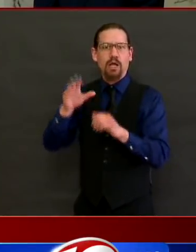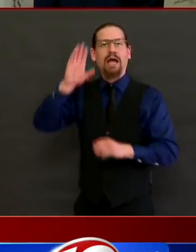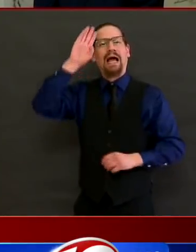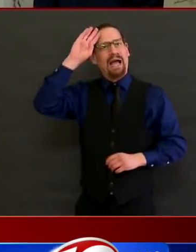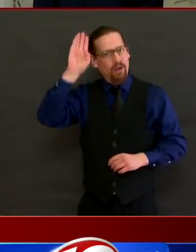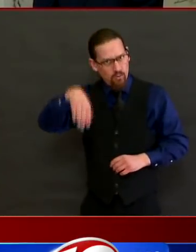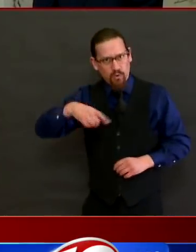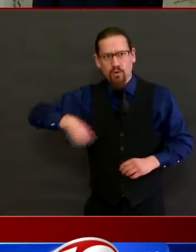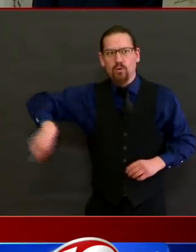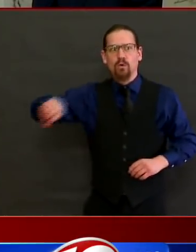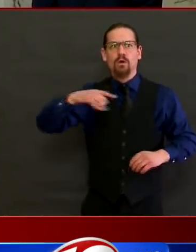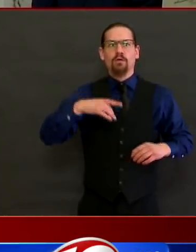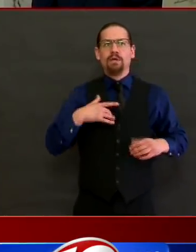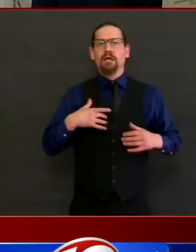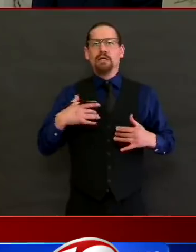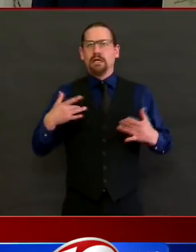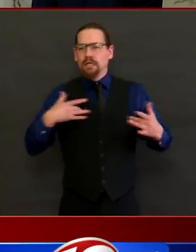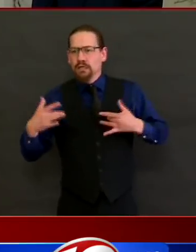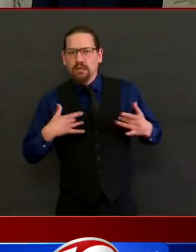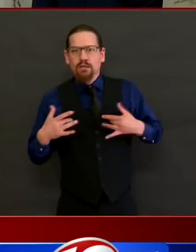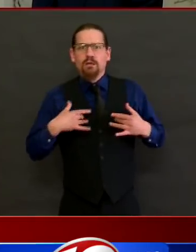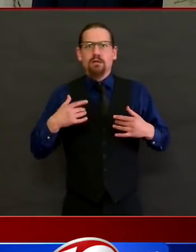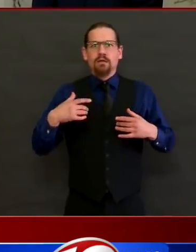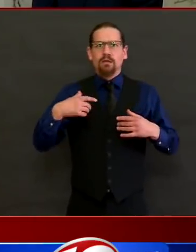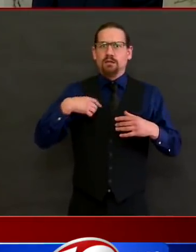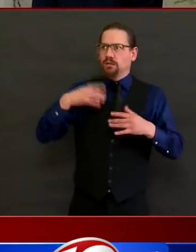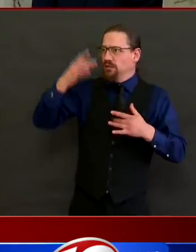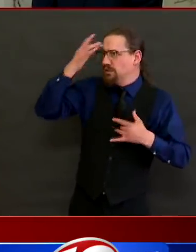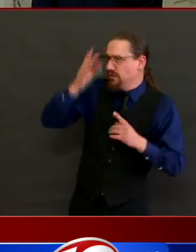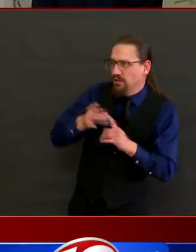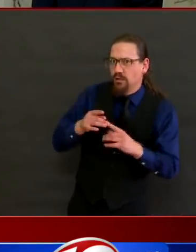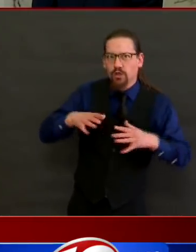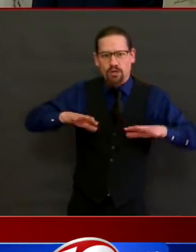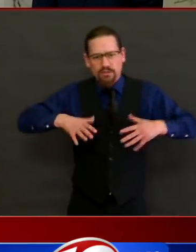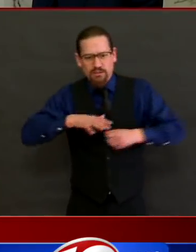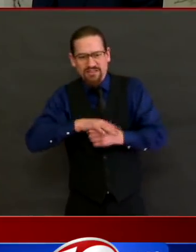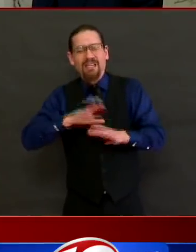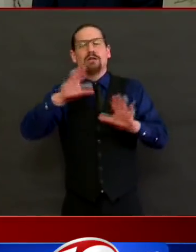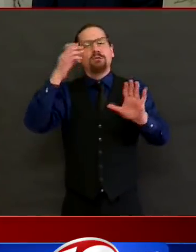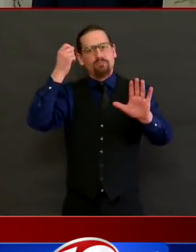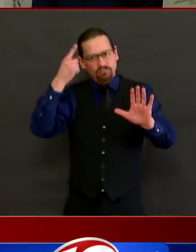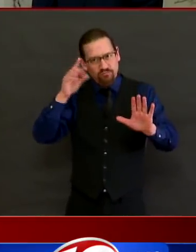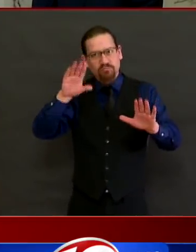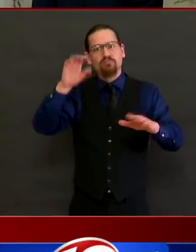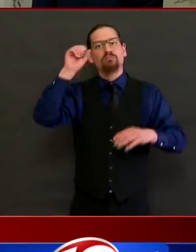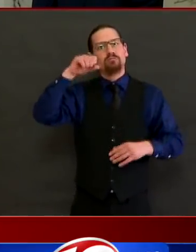I KNOW YOU ARE ANXIOUS. IF YOU'RE A HEALTH CARE WORKER,